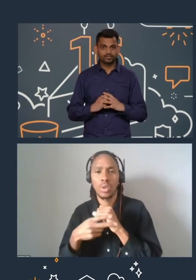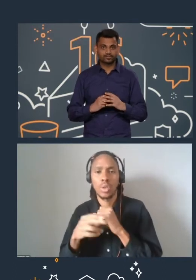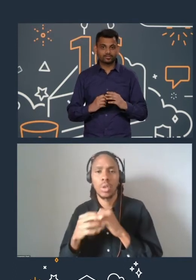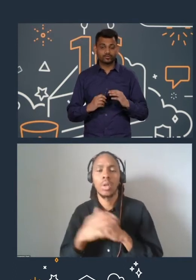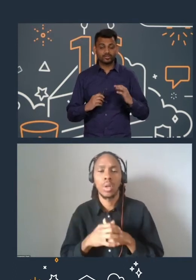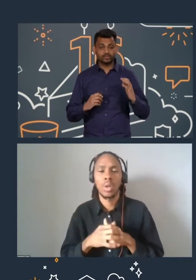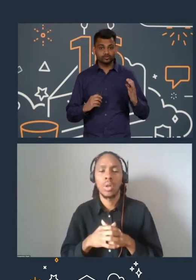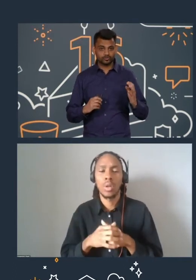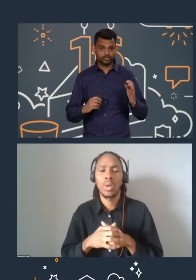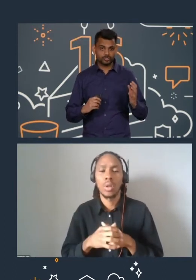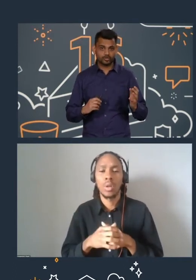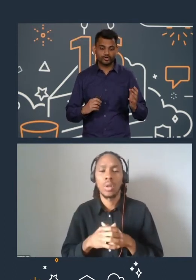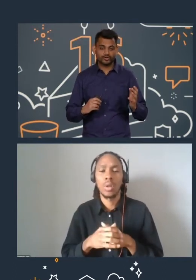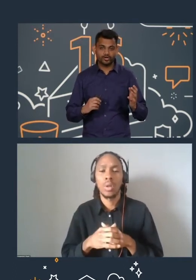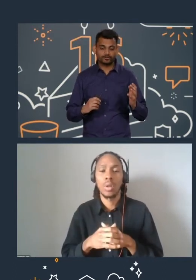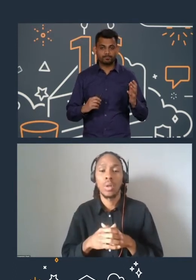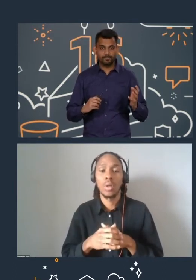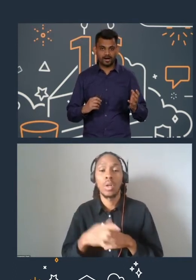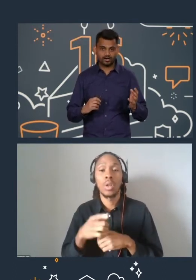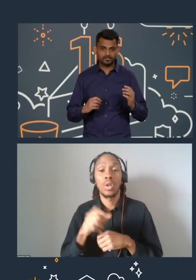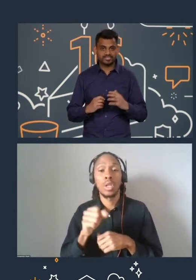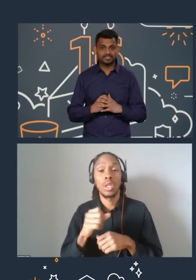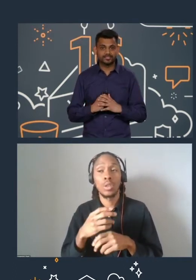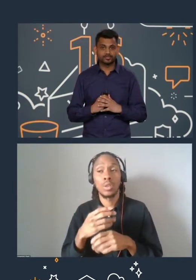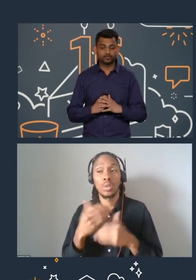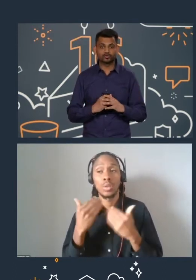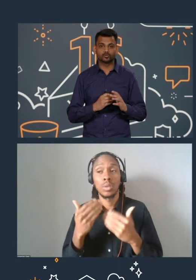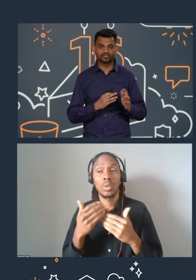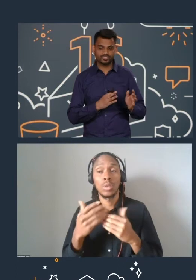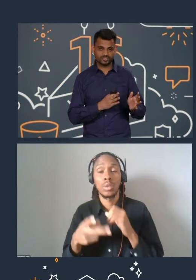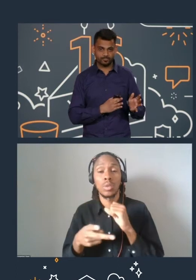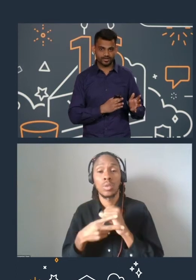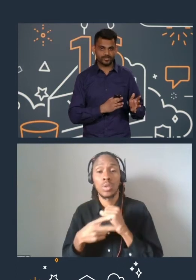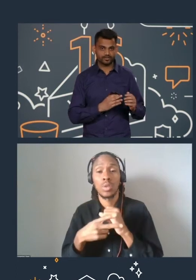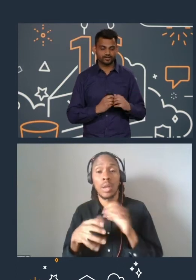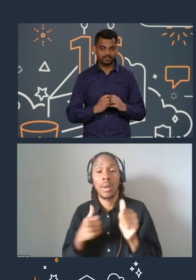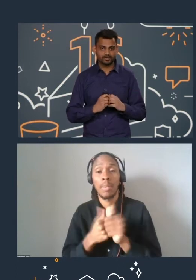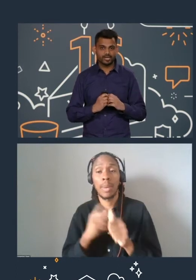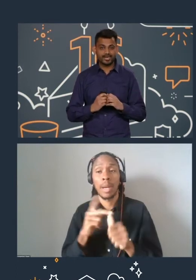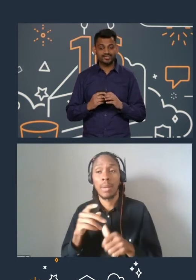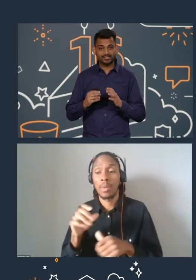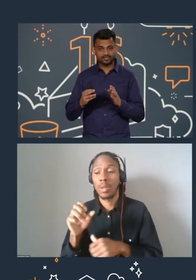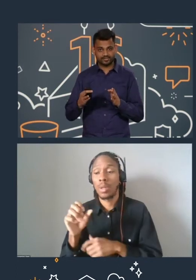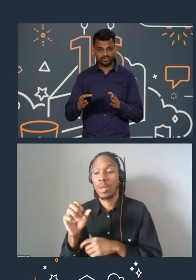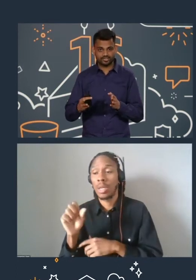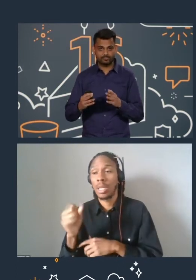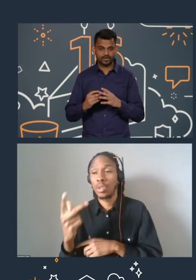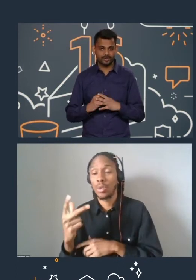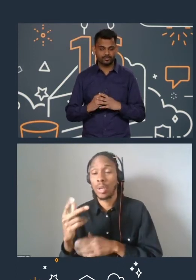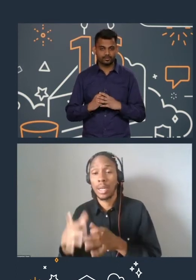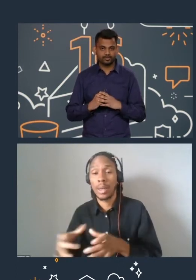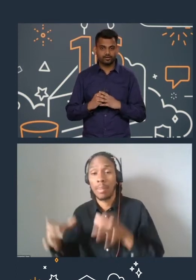So you can choose to restore your backups either to your source S3 bucket, any other existing bucket,